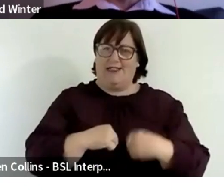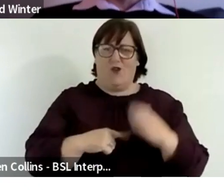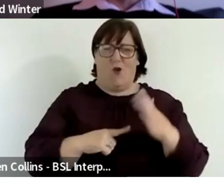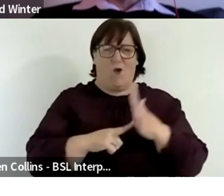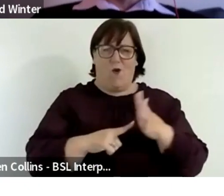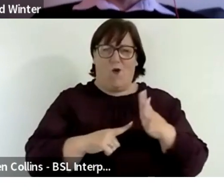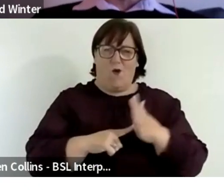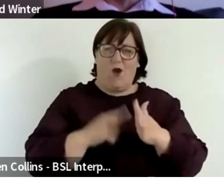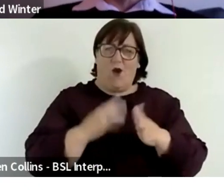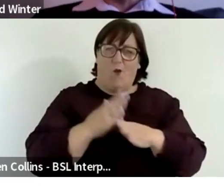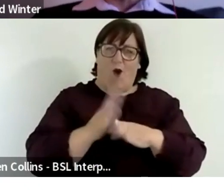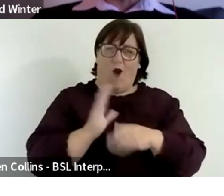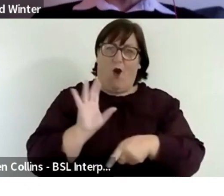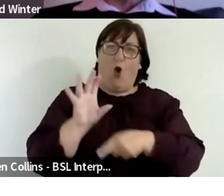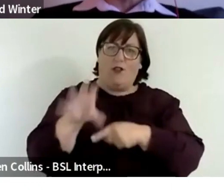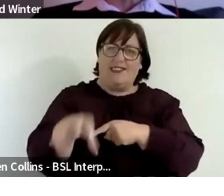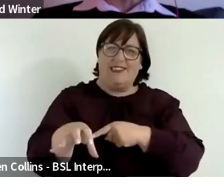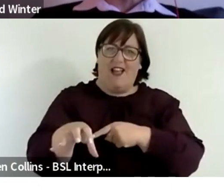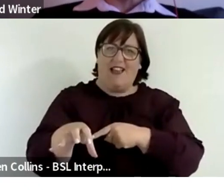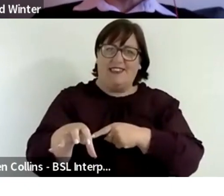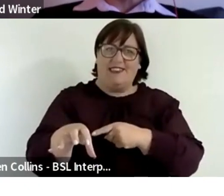A lot of those jobs are on site.